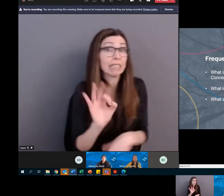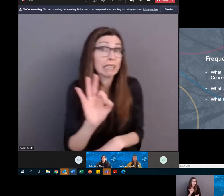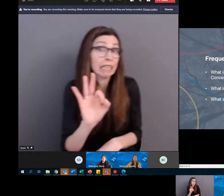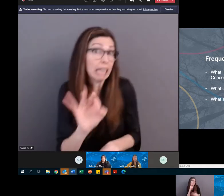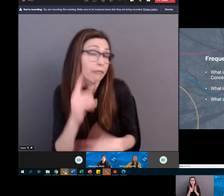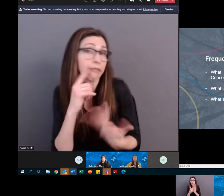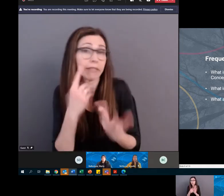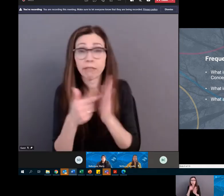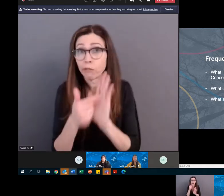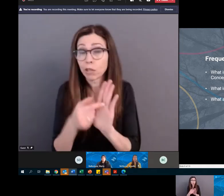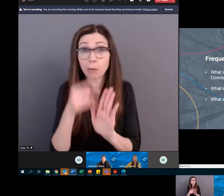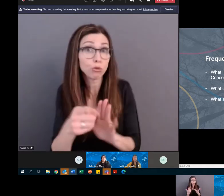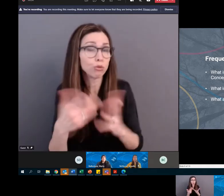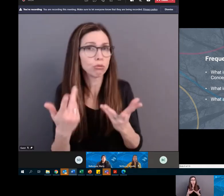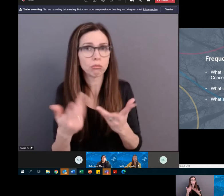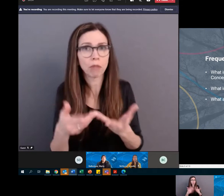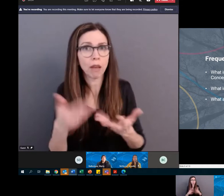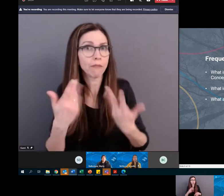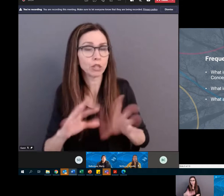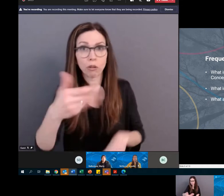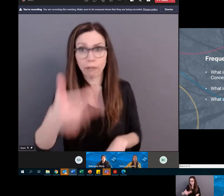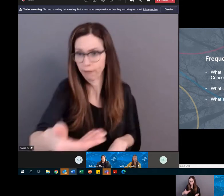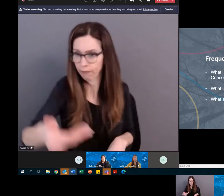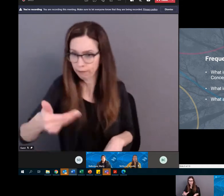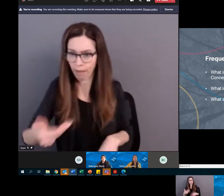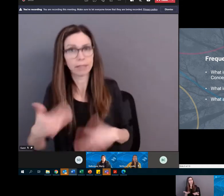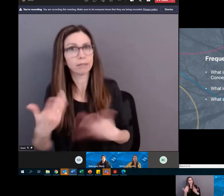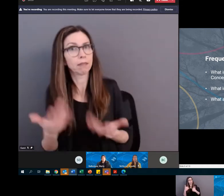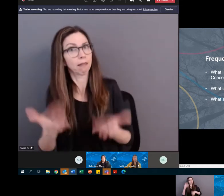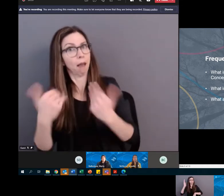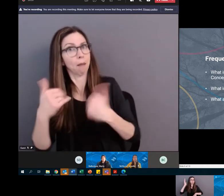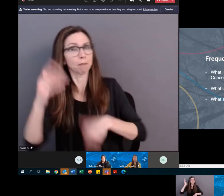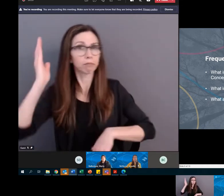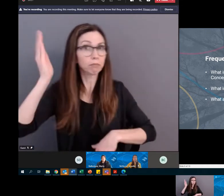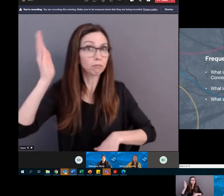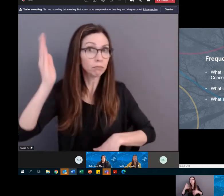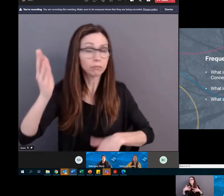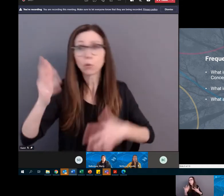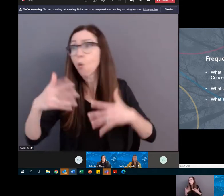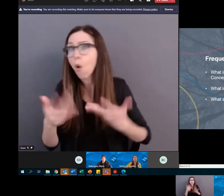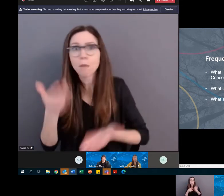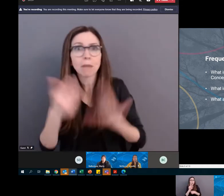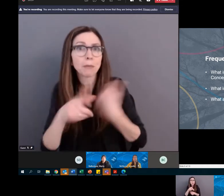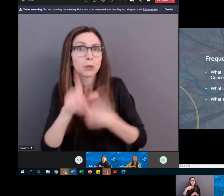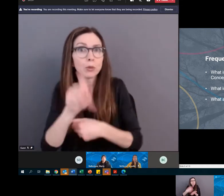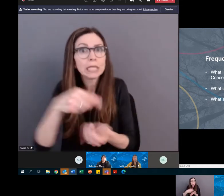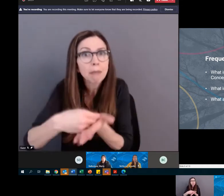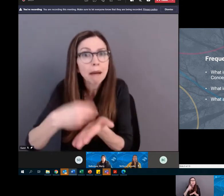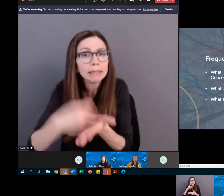to present your work to the public in some way or are seeking funds to produce the final